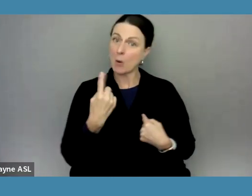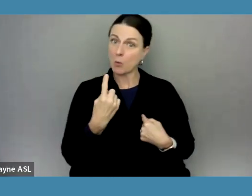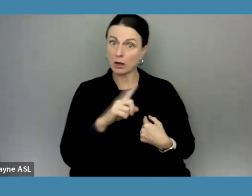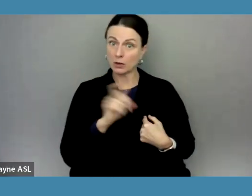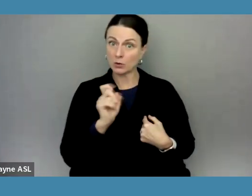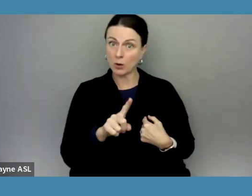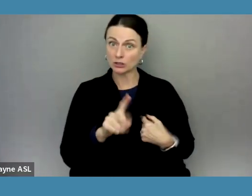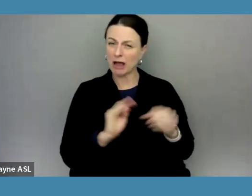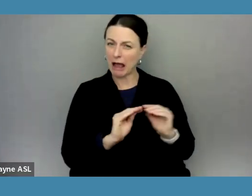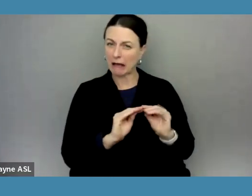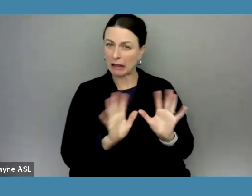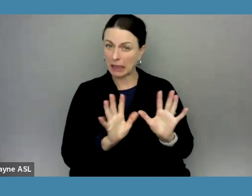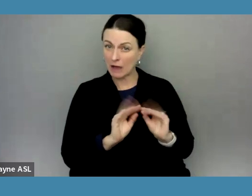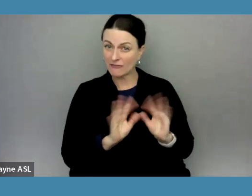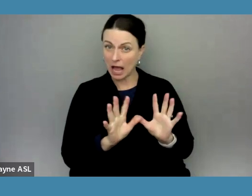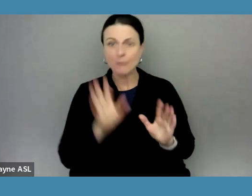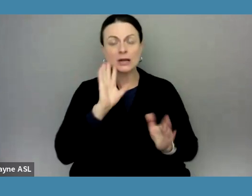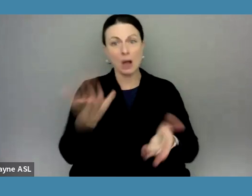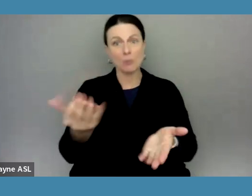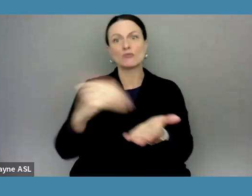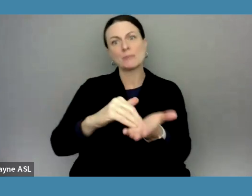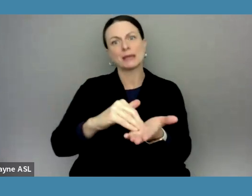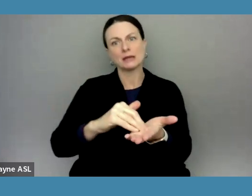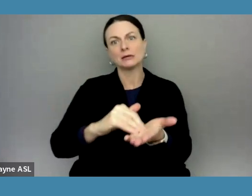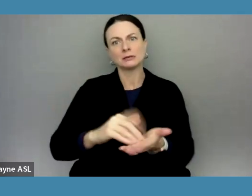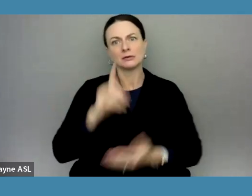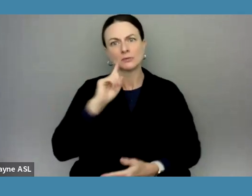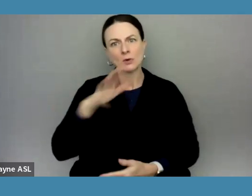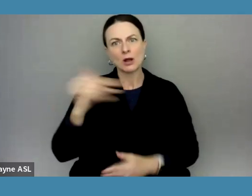but I'll repeat just so other folks can hear it.